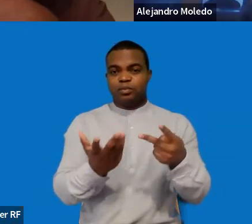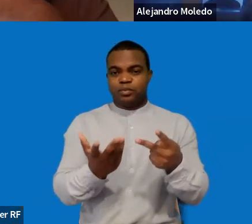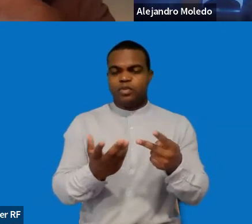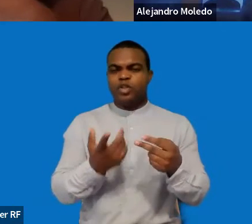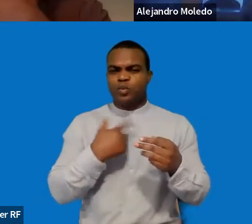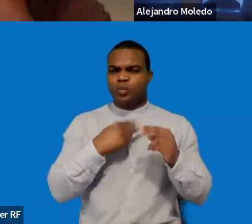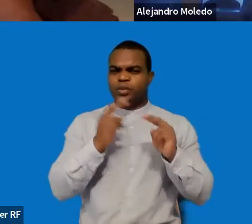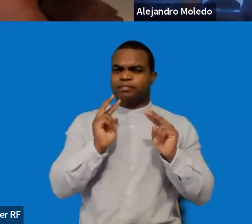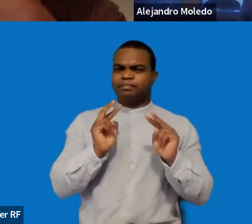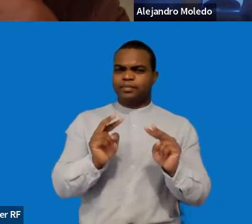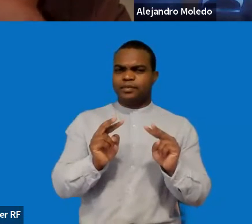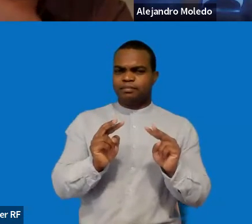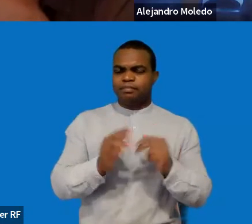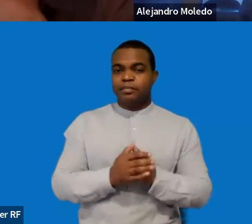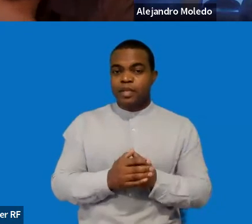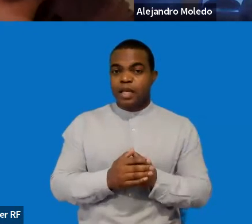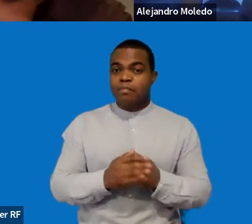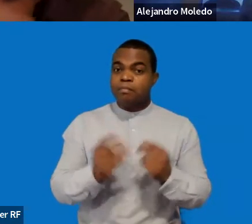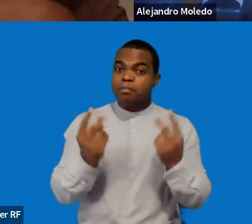positive aspect of the proposal